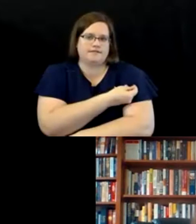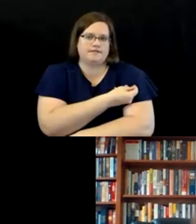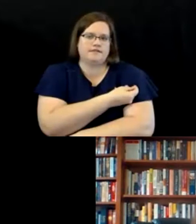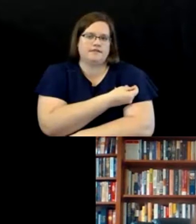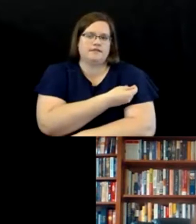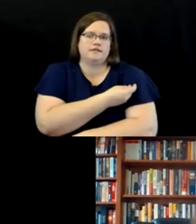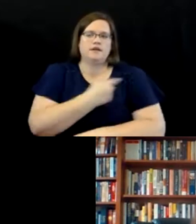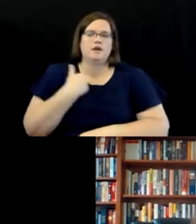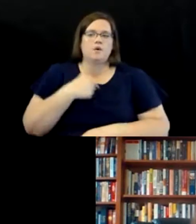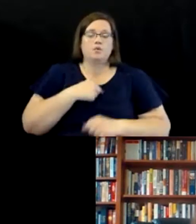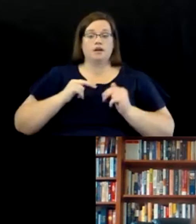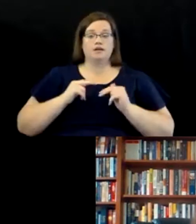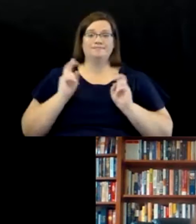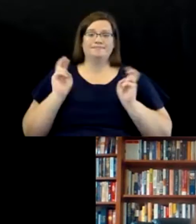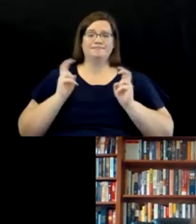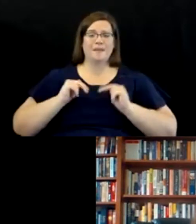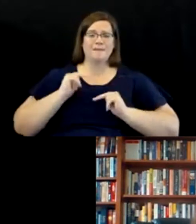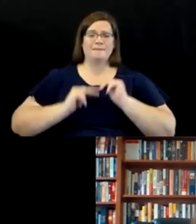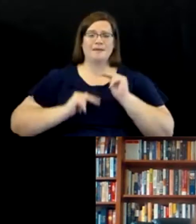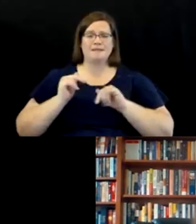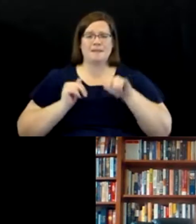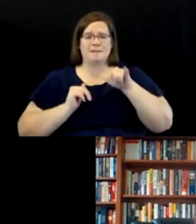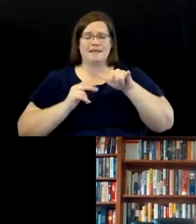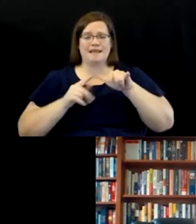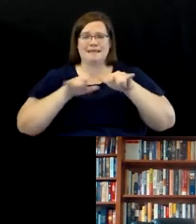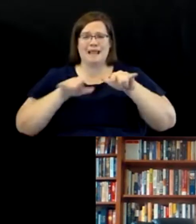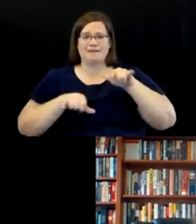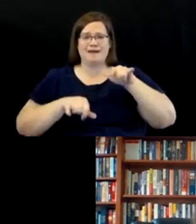the plane while we're flying it here a lot. It's absolutely